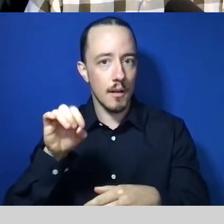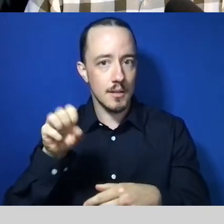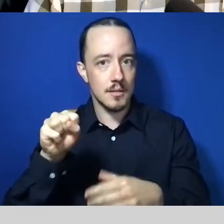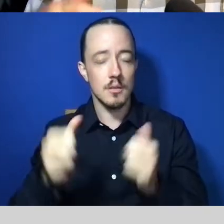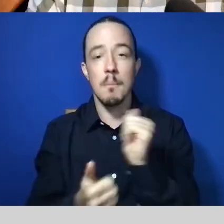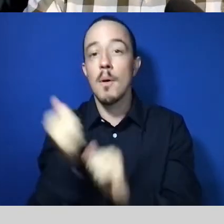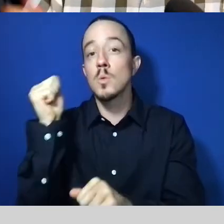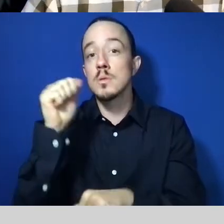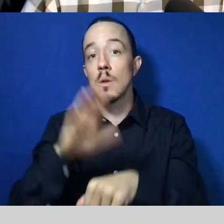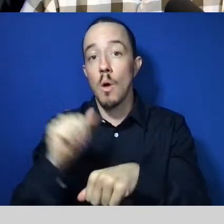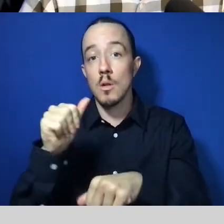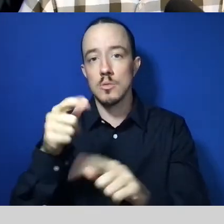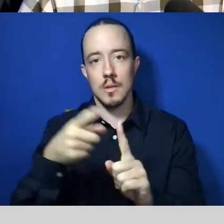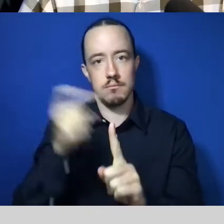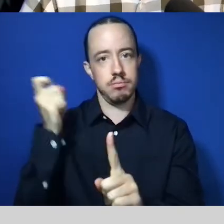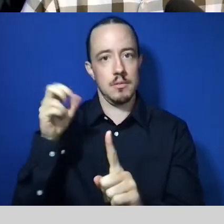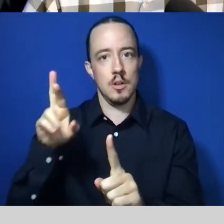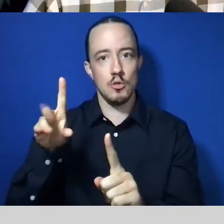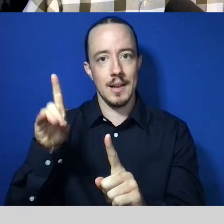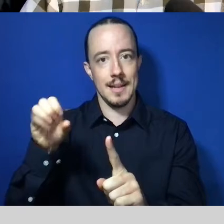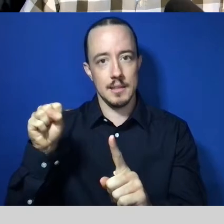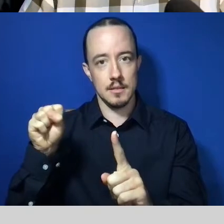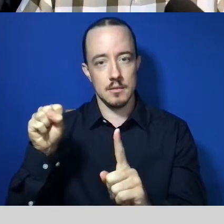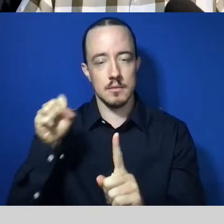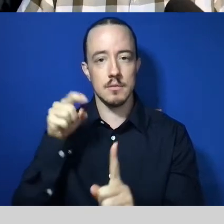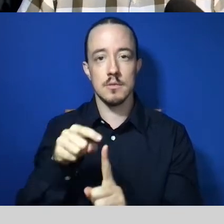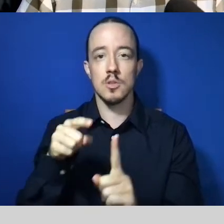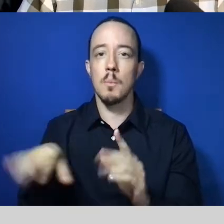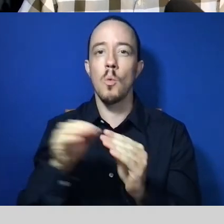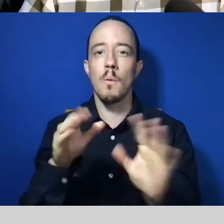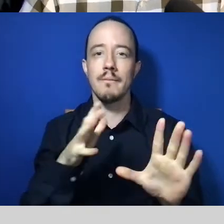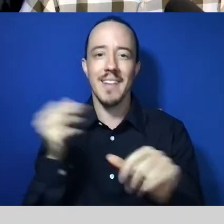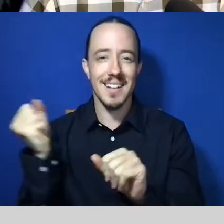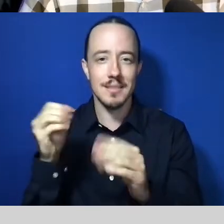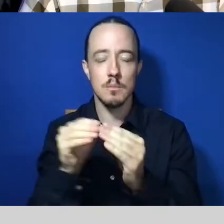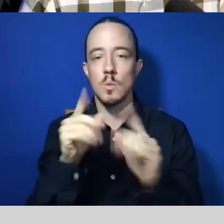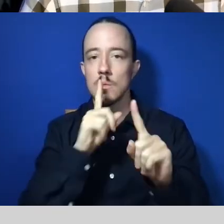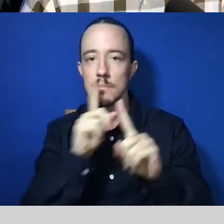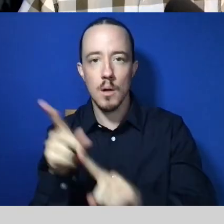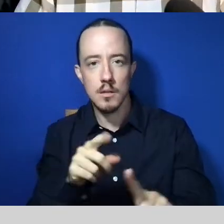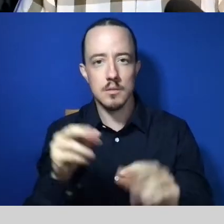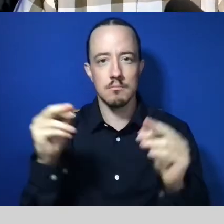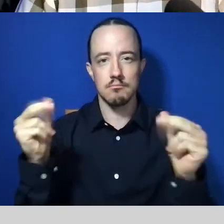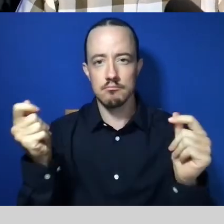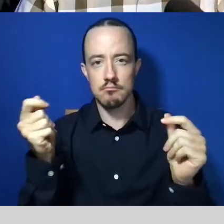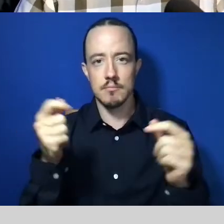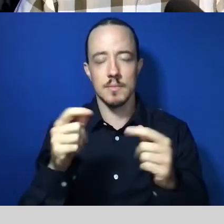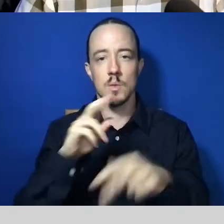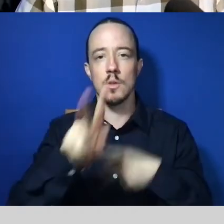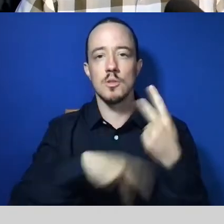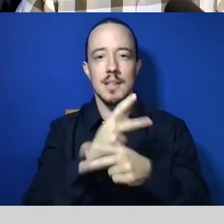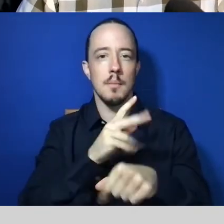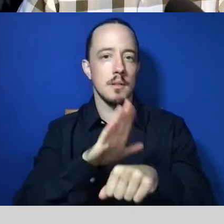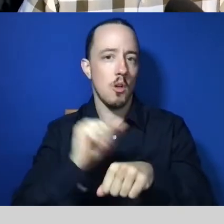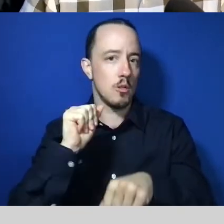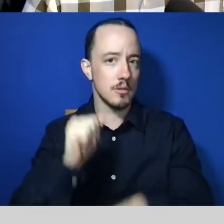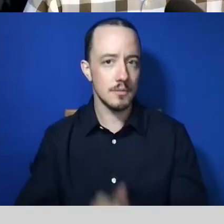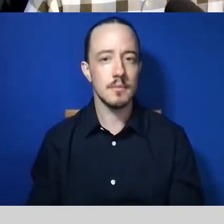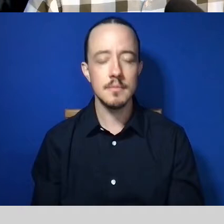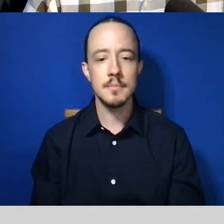come right out of the Redis ElastiCache. So it's very fast, very quick responsiveness to those kinds of calls. (coughs) We also make sure we've got our